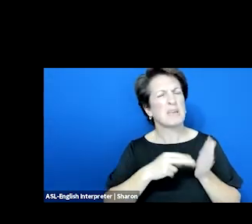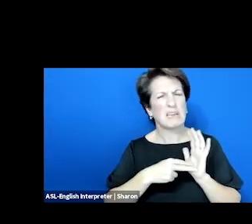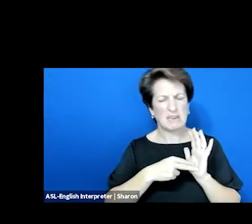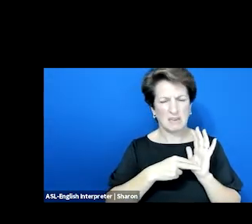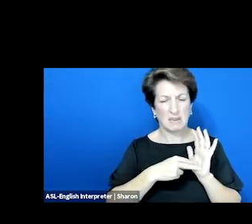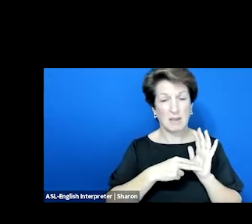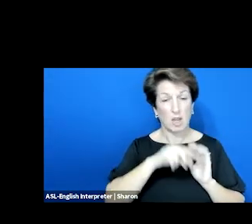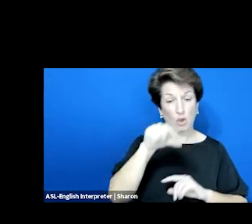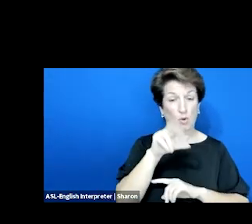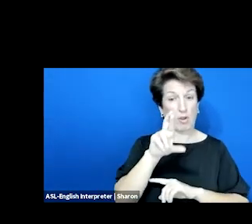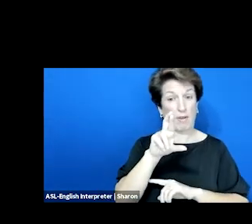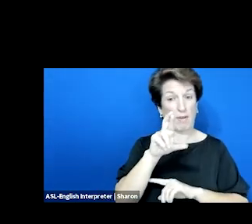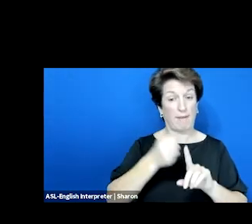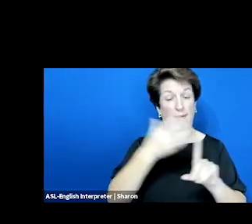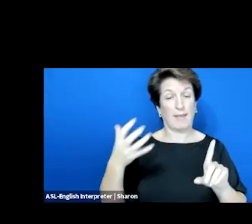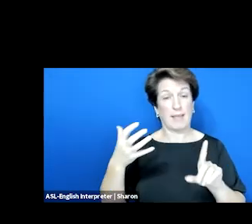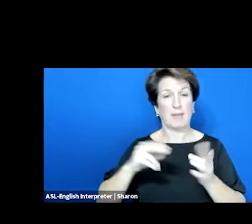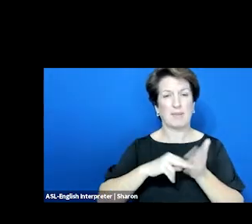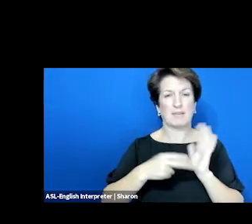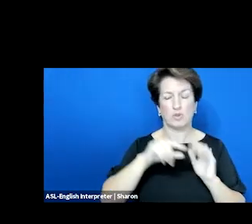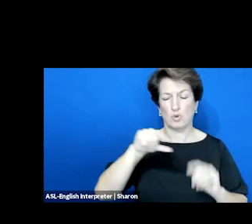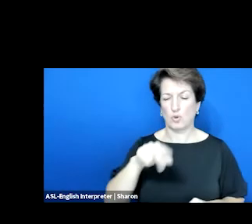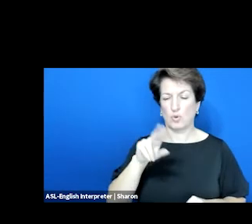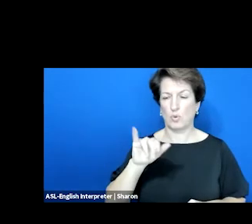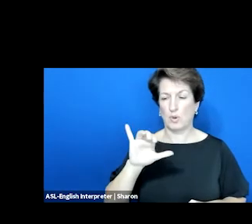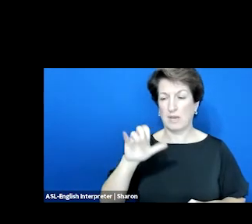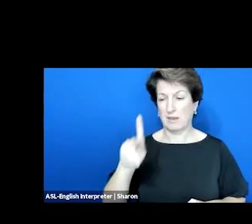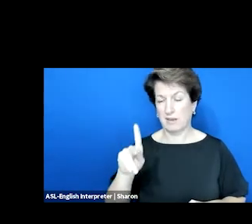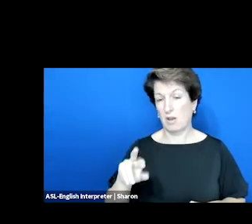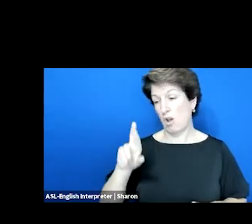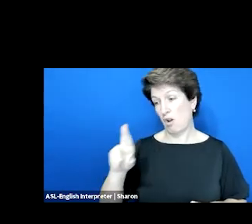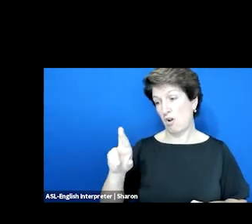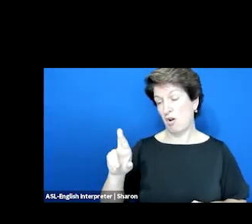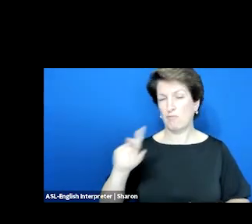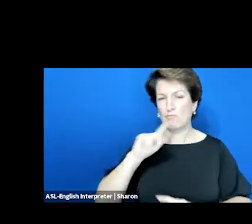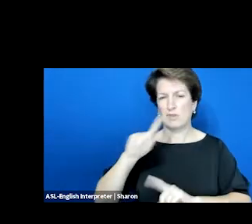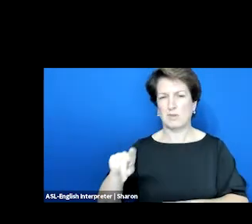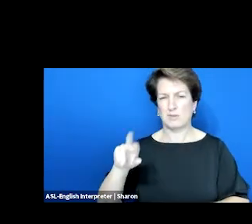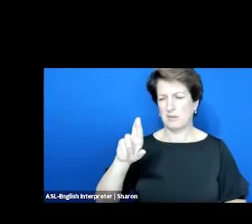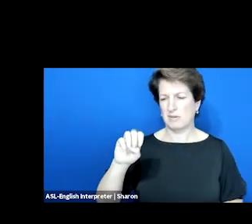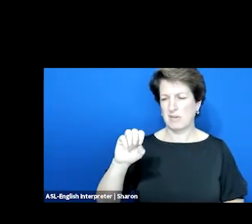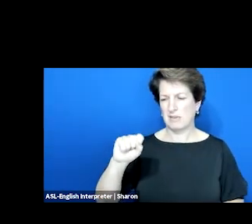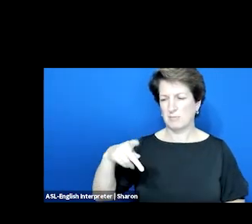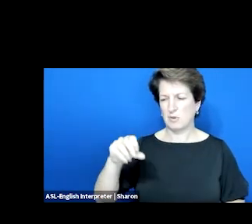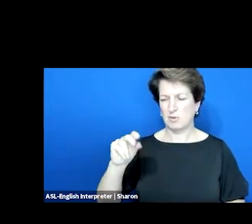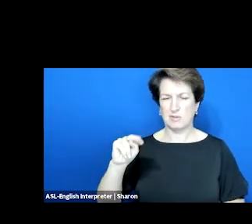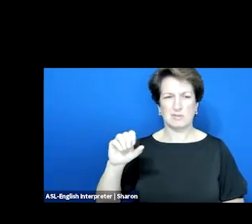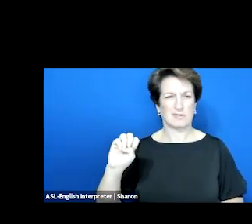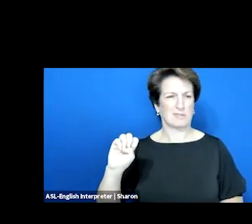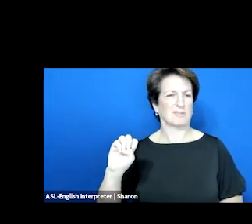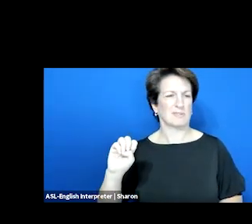proof of vaccination. We will go on to the next slide.